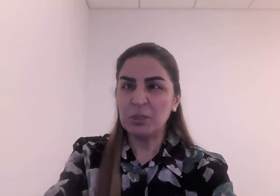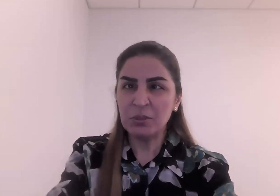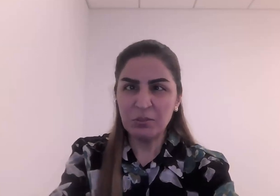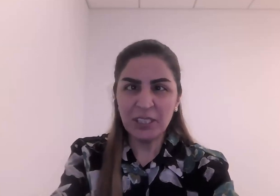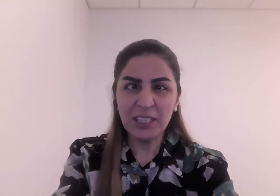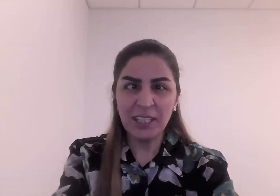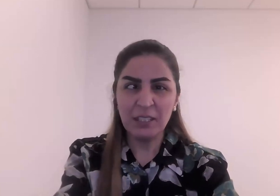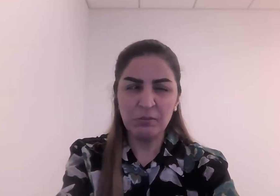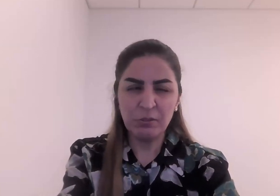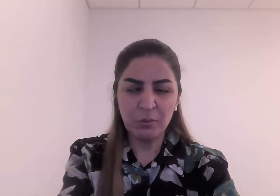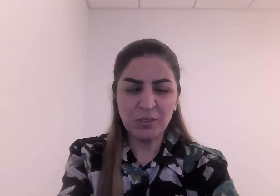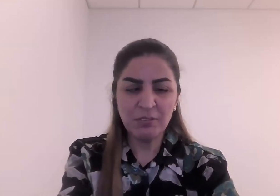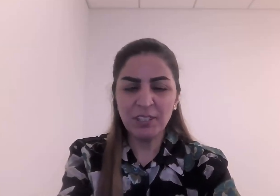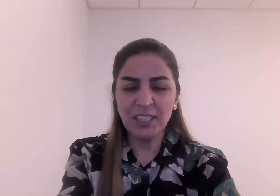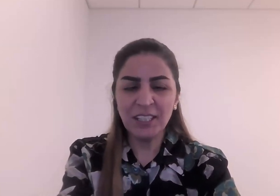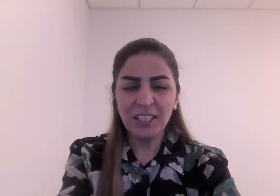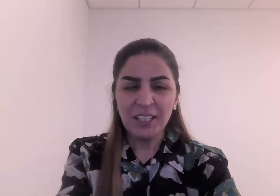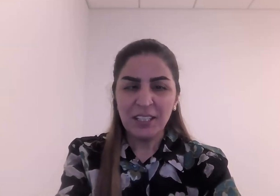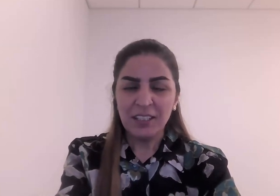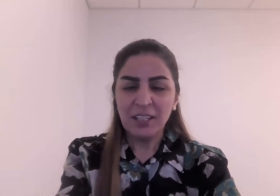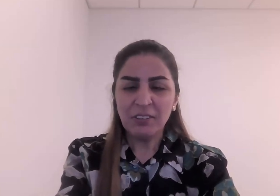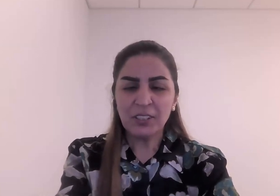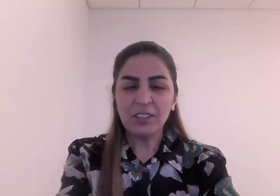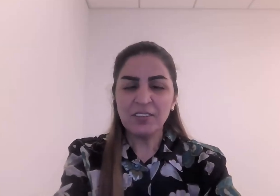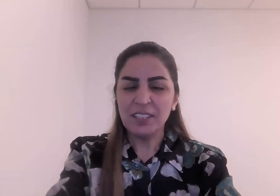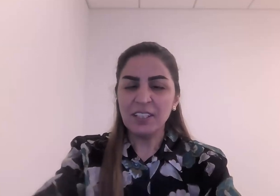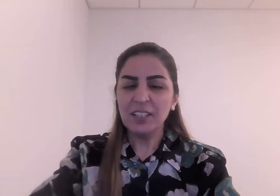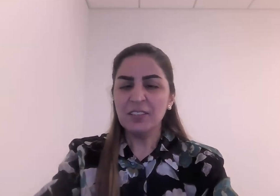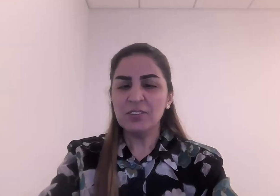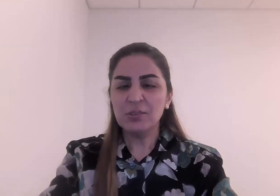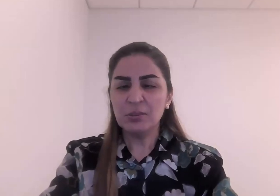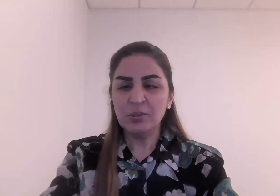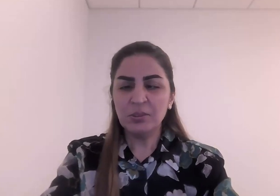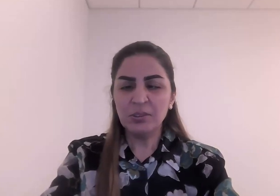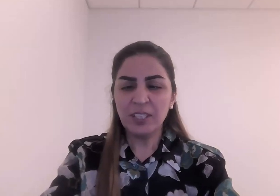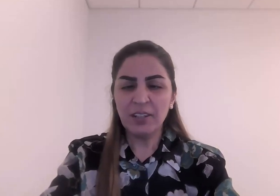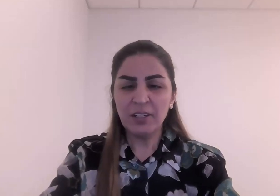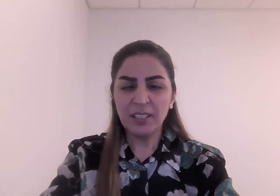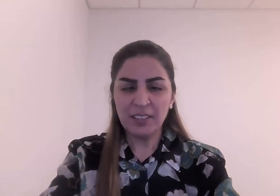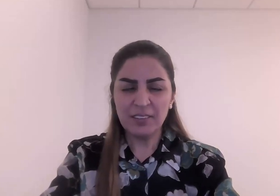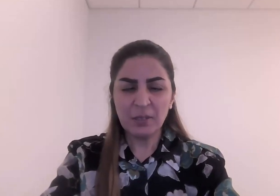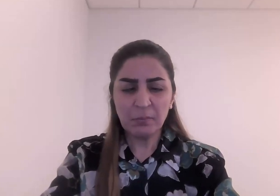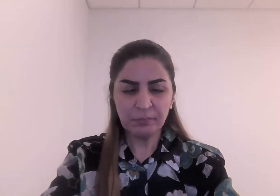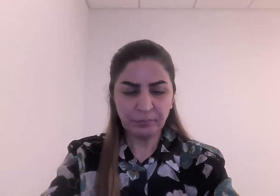beautifully and informatively. Now we're going to turn on to